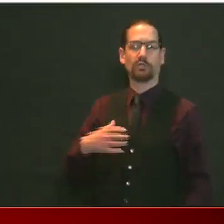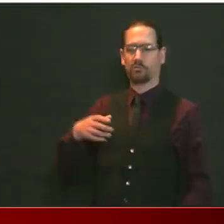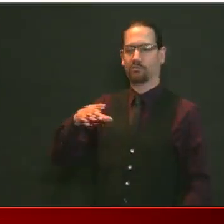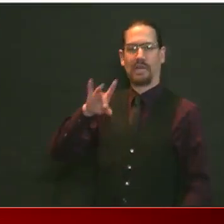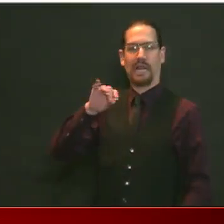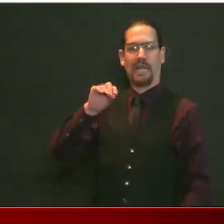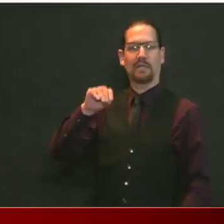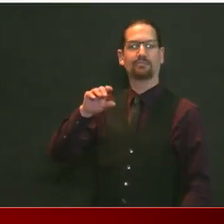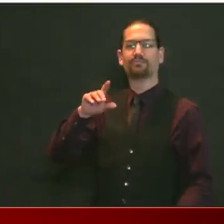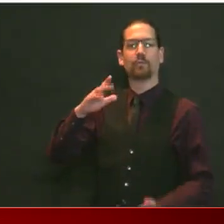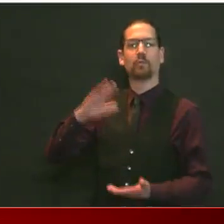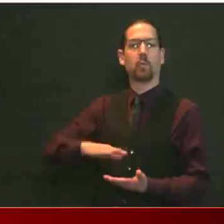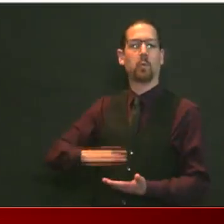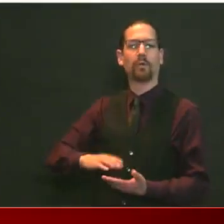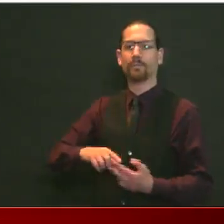WHEN I SEE THAT NUMBER, I WISH WE COULD DO BETTER, YOU KNOW,